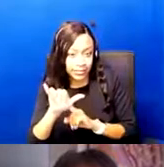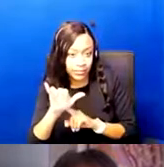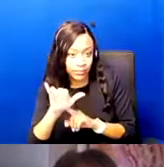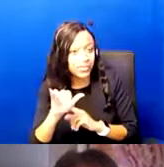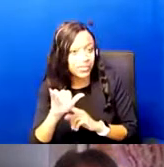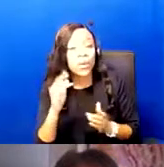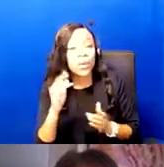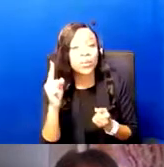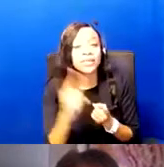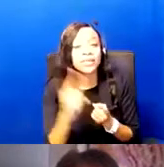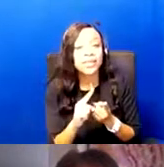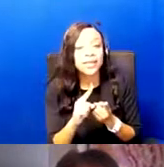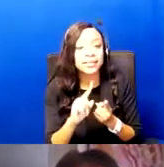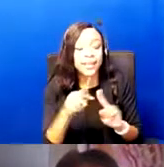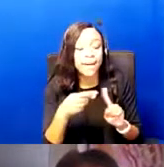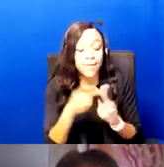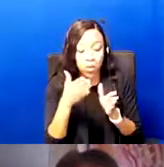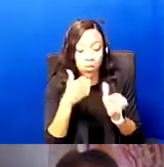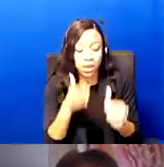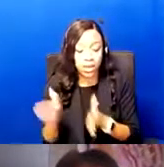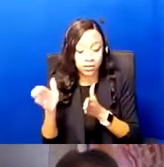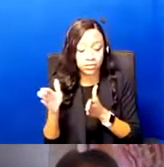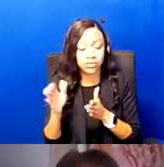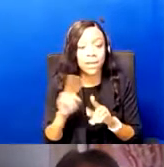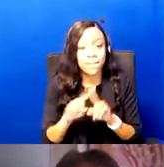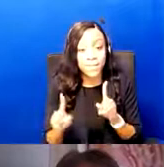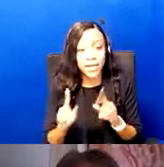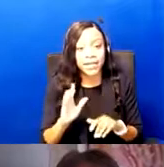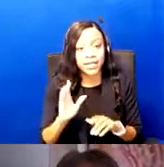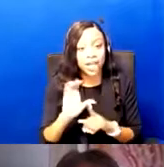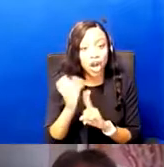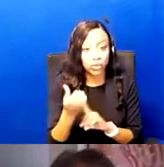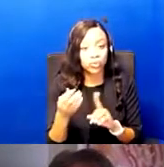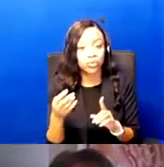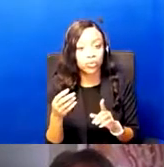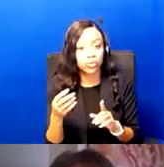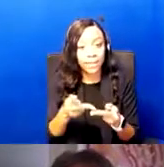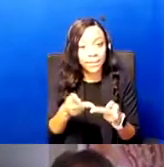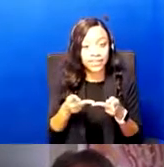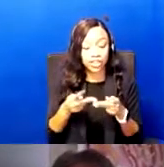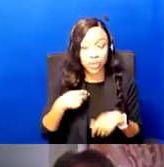position where the US stands. So as a manager producer, who works with artists